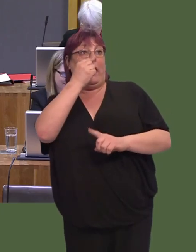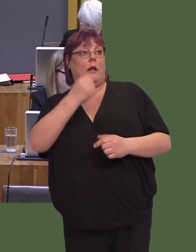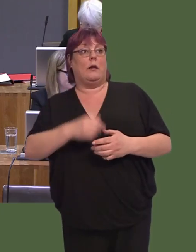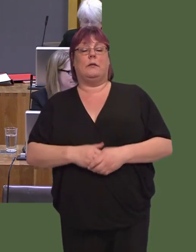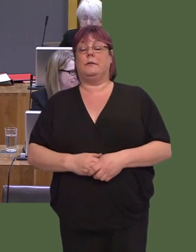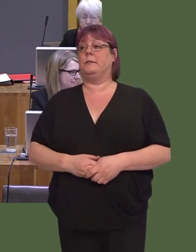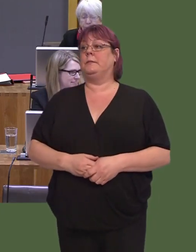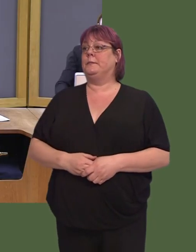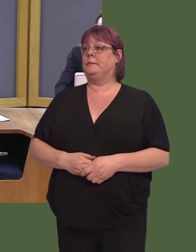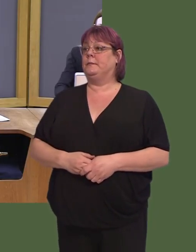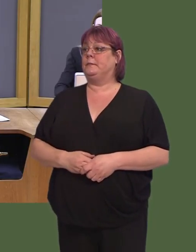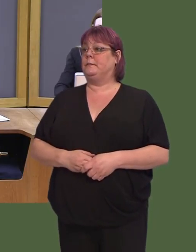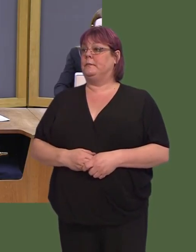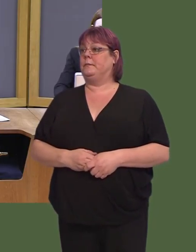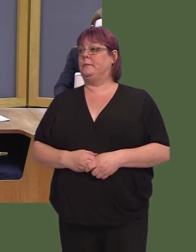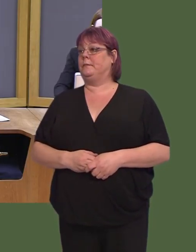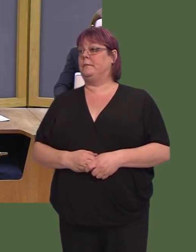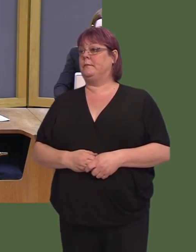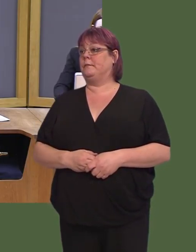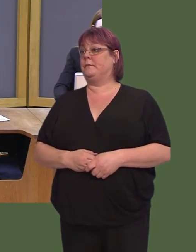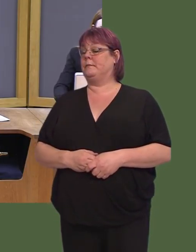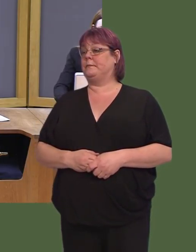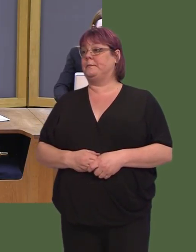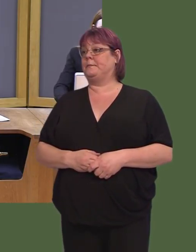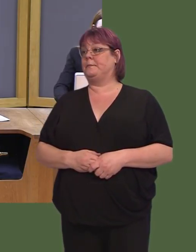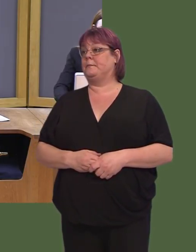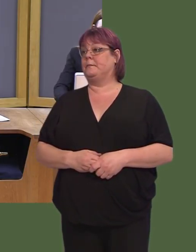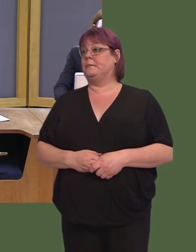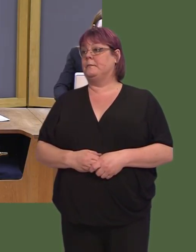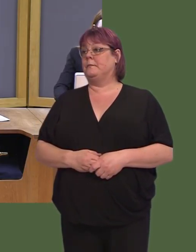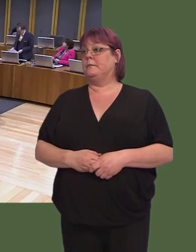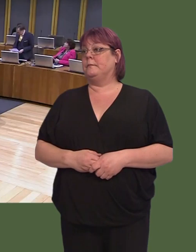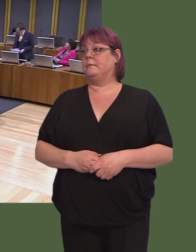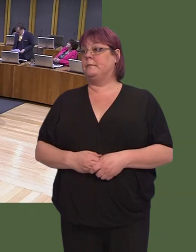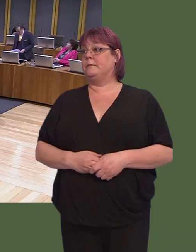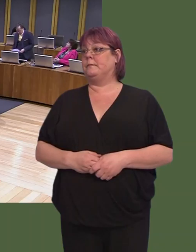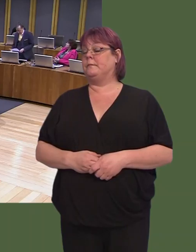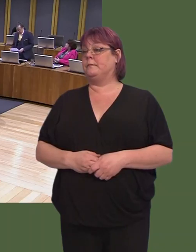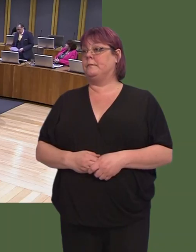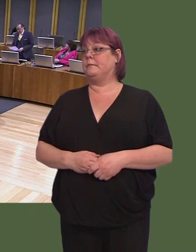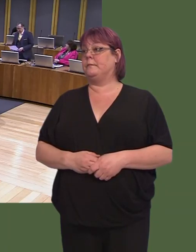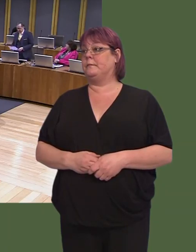David Melding AM: Leader of the house, I'm sure you'll welcome the decision by the BBC